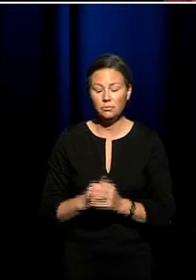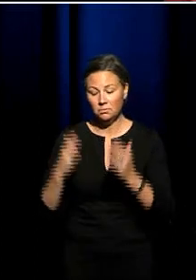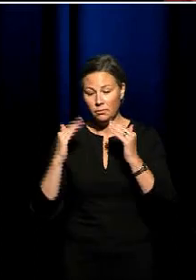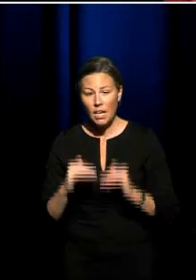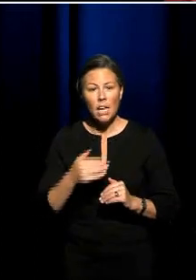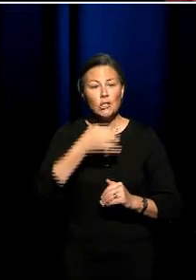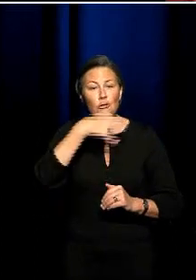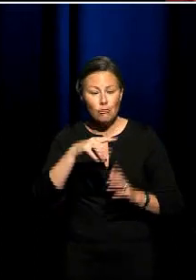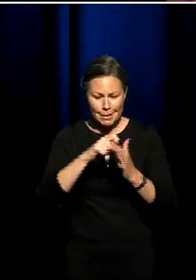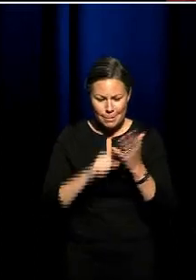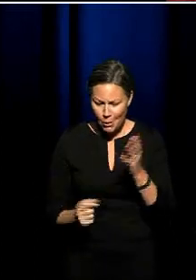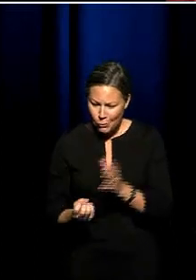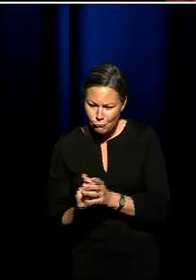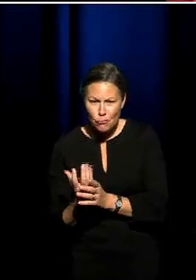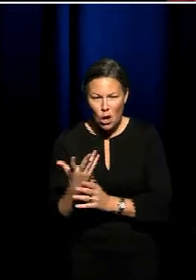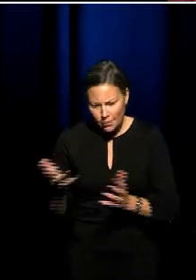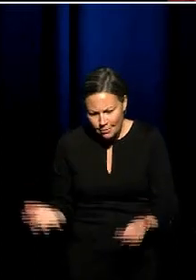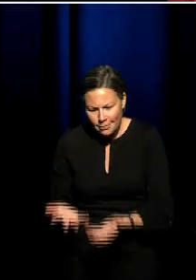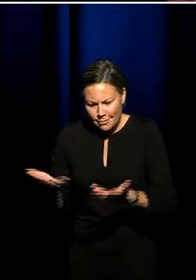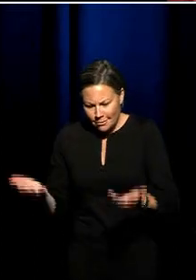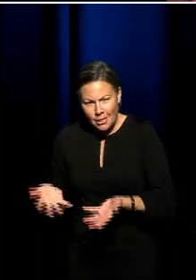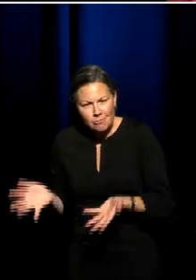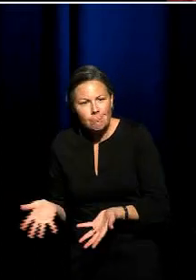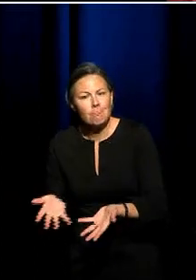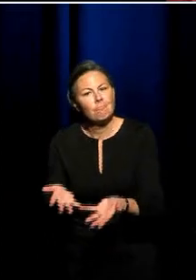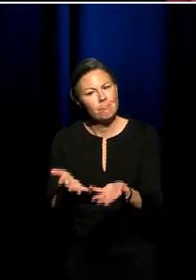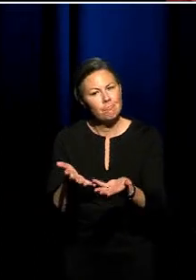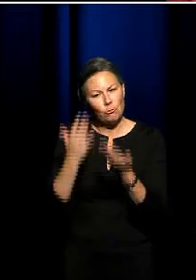with disabilities and respect for the right of children with disabilities to